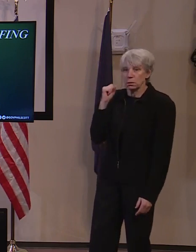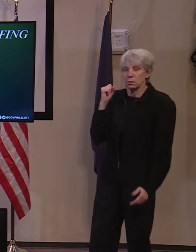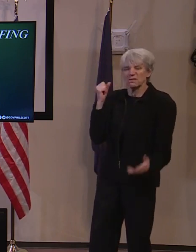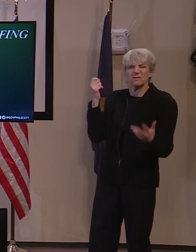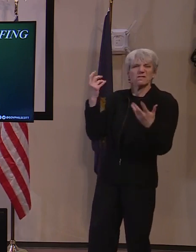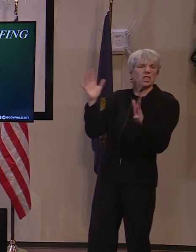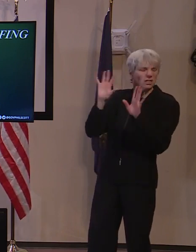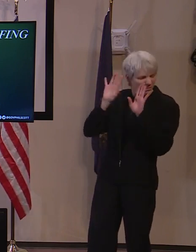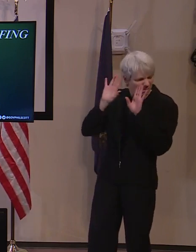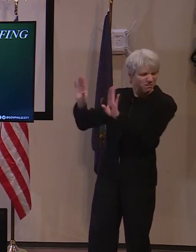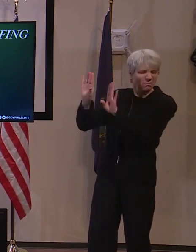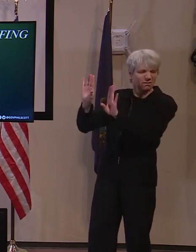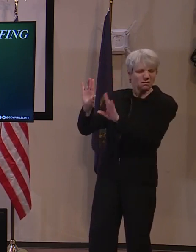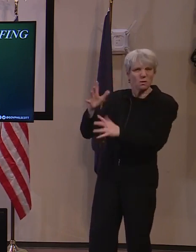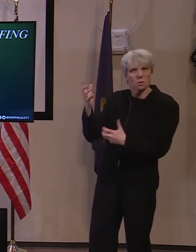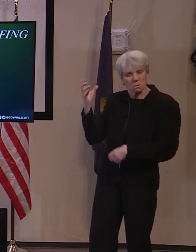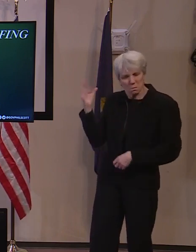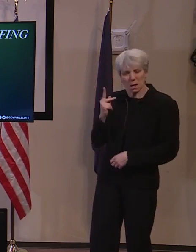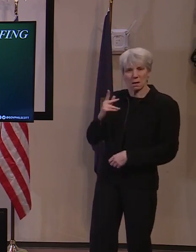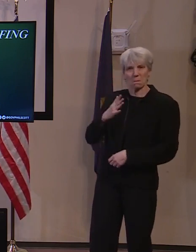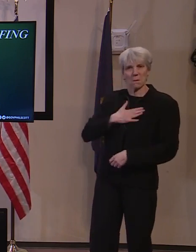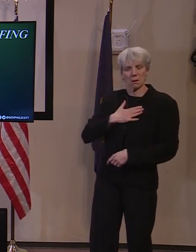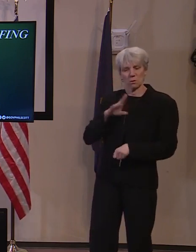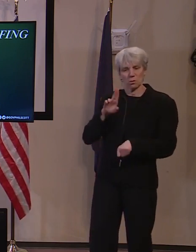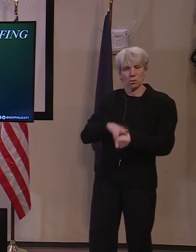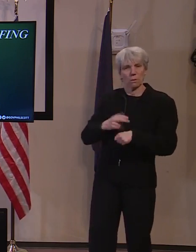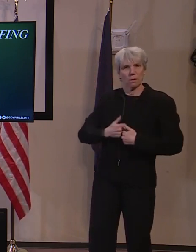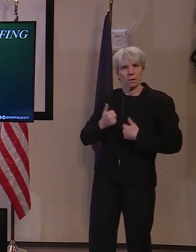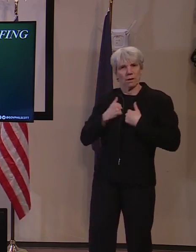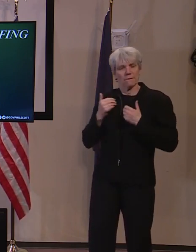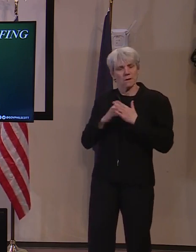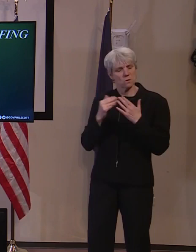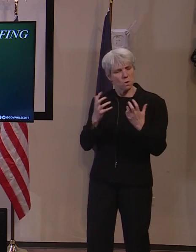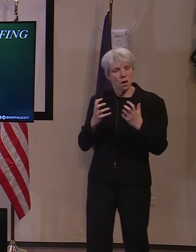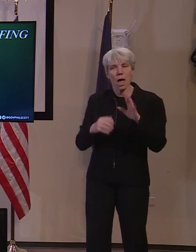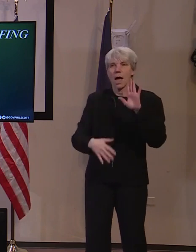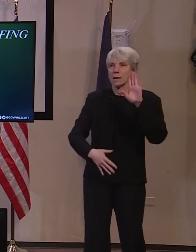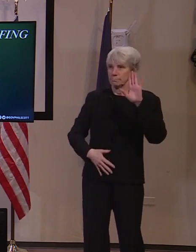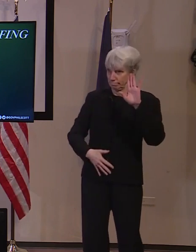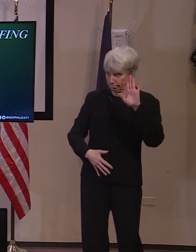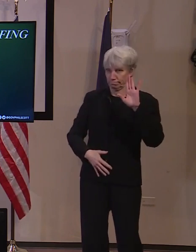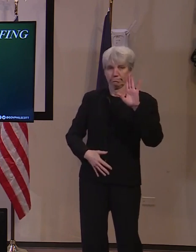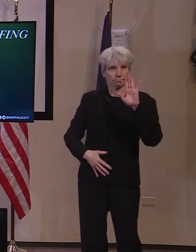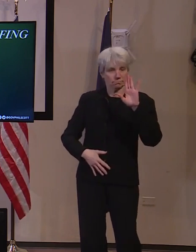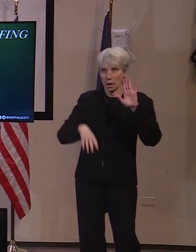lives once again and I get it. The strains on our mental and emotional